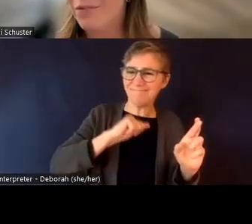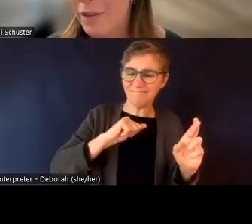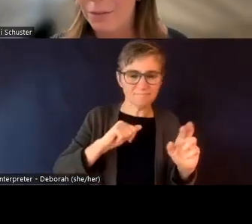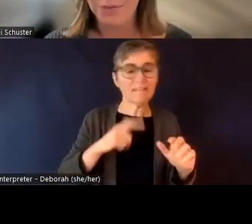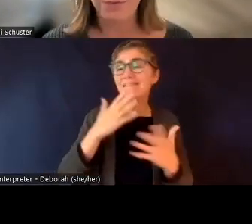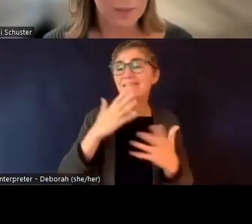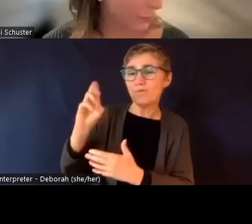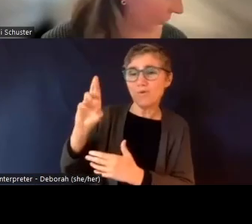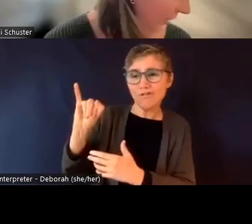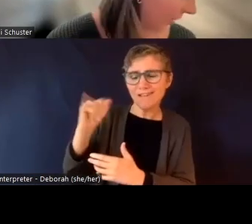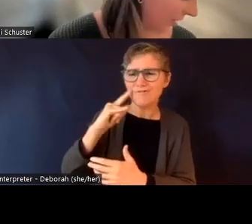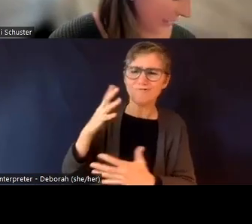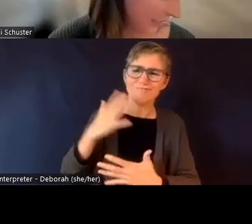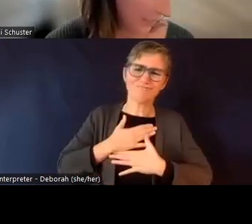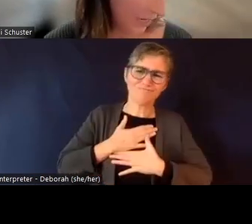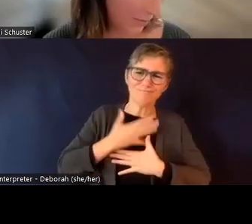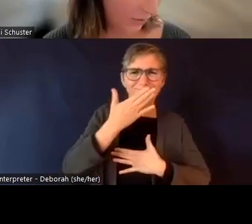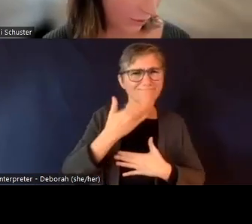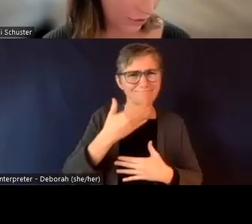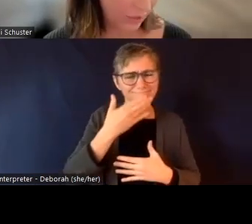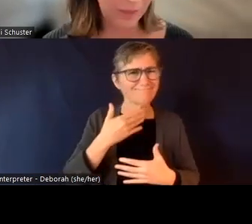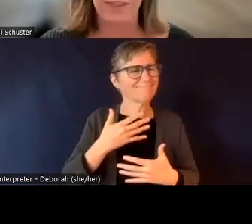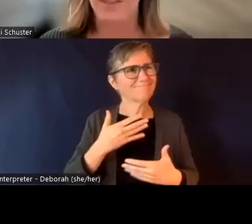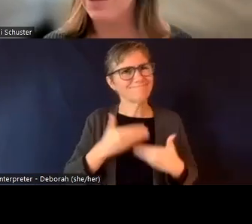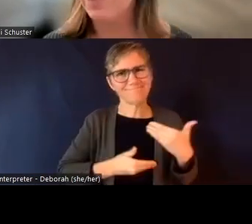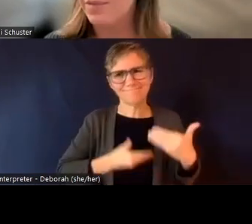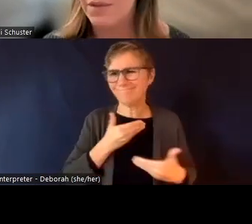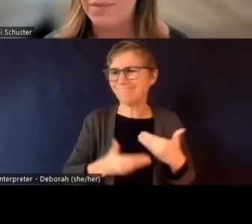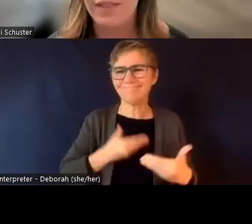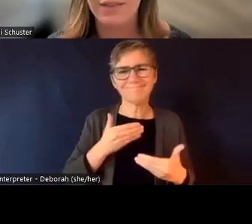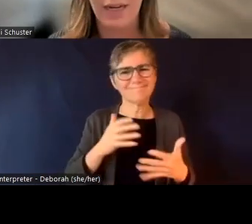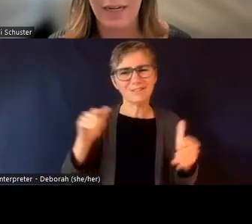for that very, very generous introduction. And thank you for inviting me to be here today.